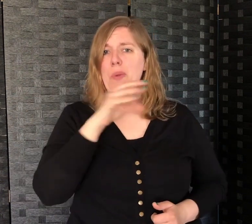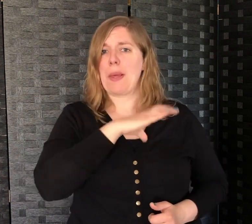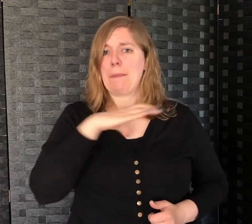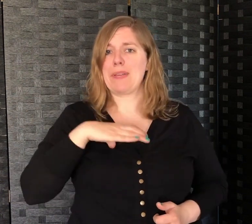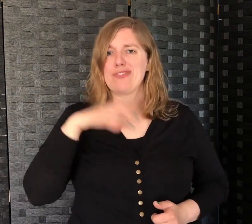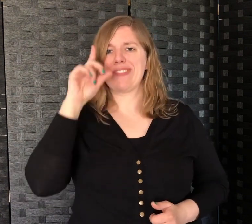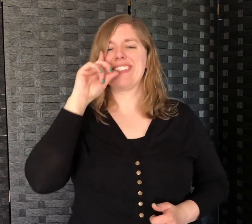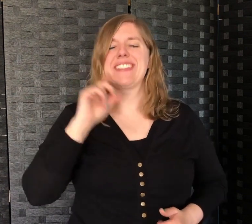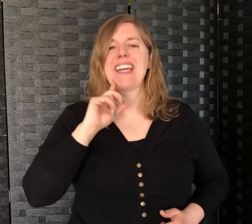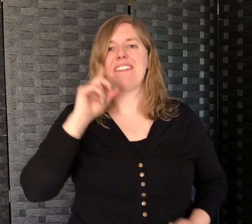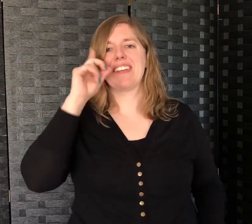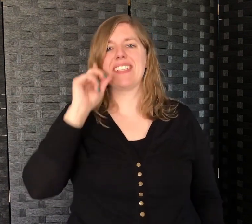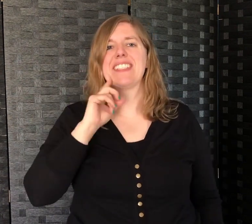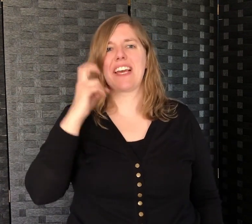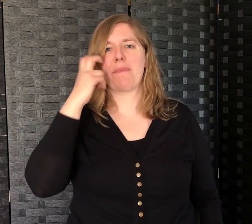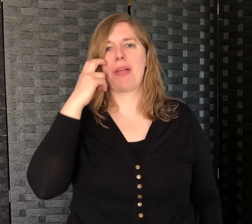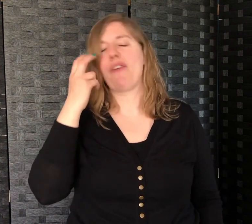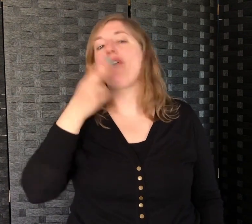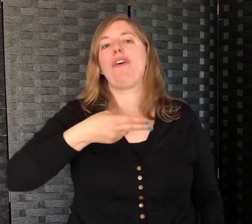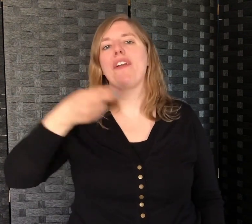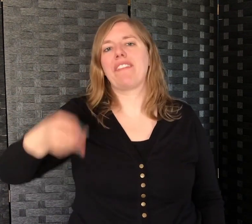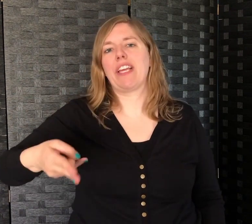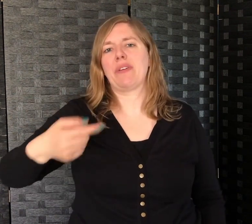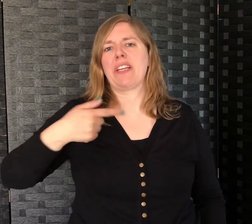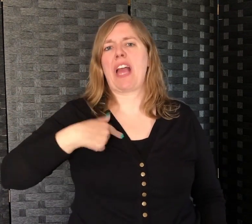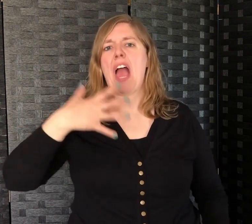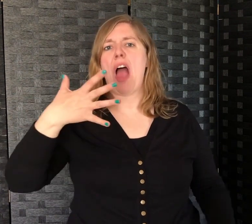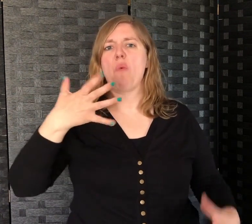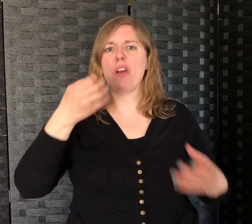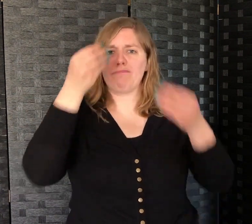Minnesota Commission of the Deaf, DeafBlind, and Hard of Hearing.